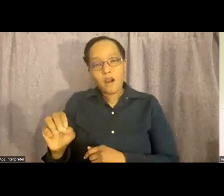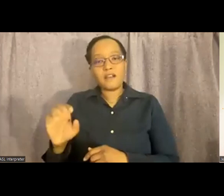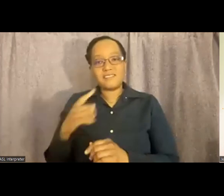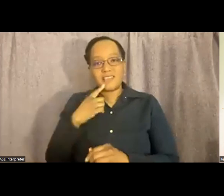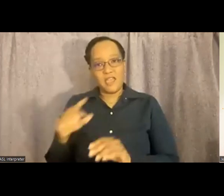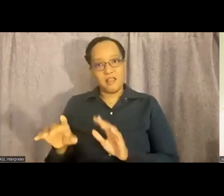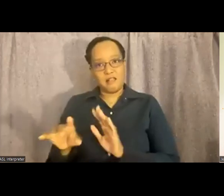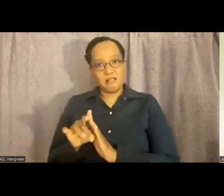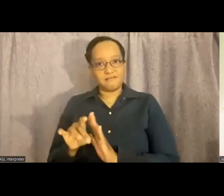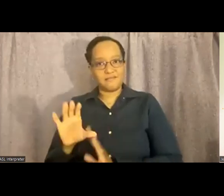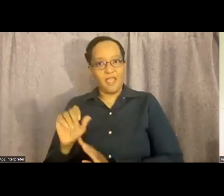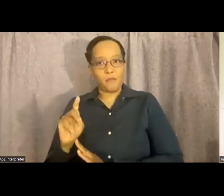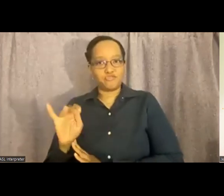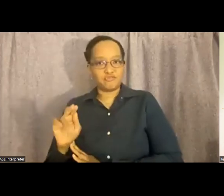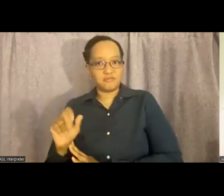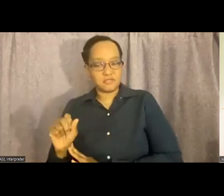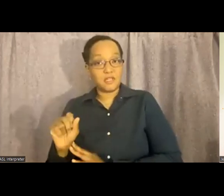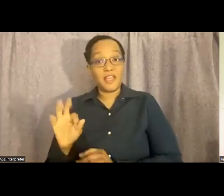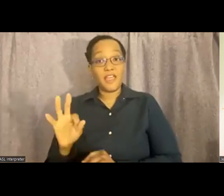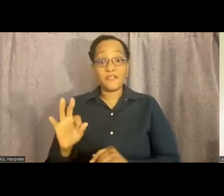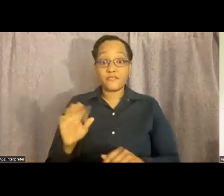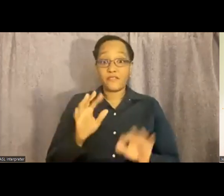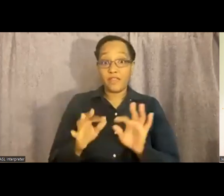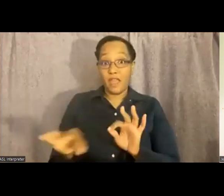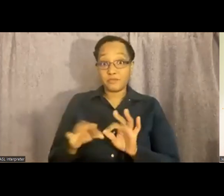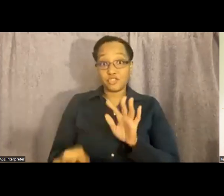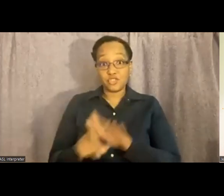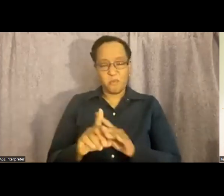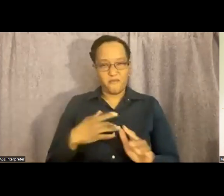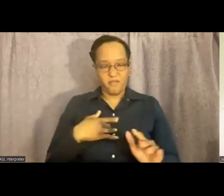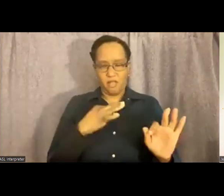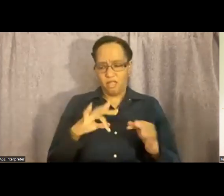If it is distracting, you can do the same thing and click hide captions.